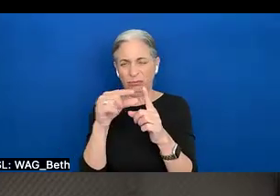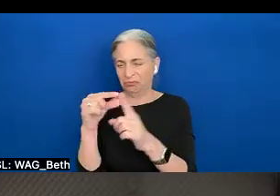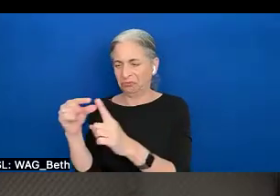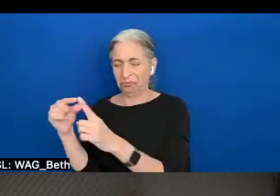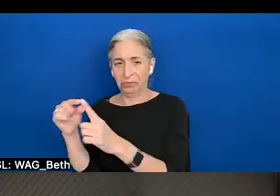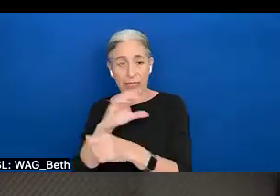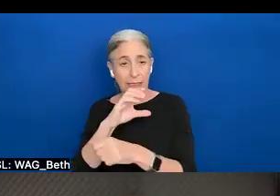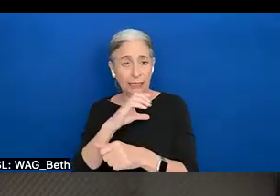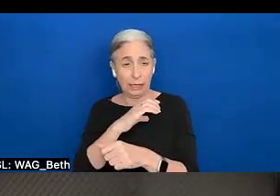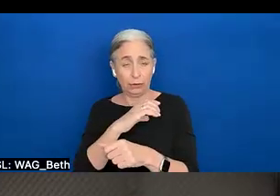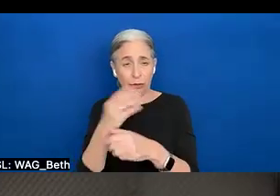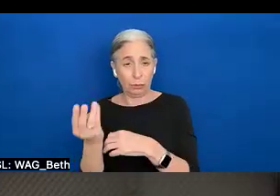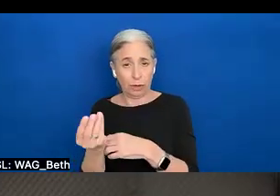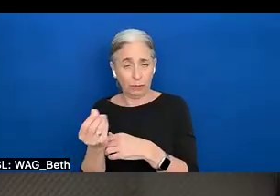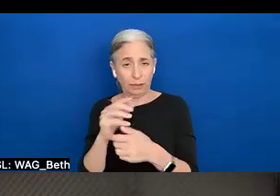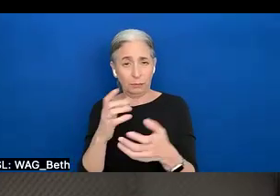It's property of the character.